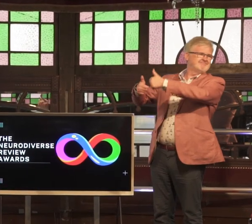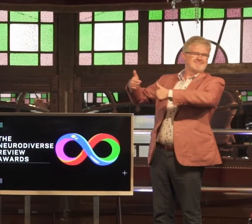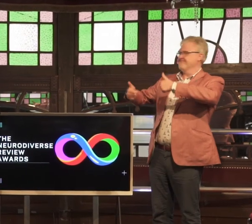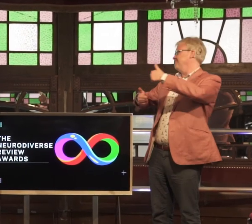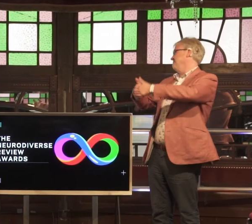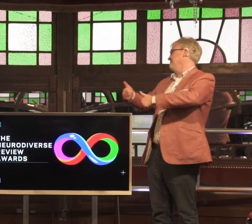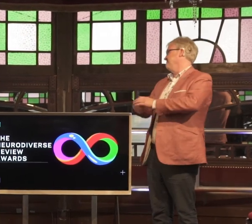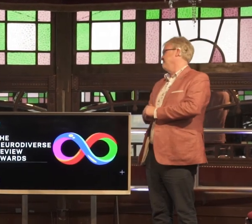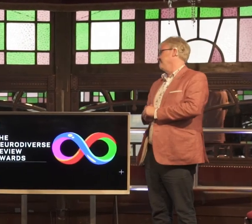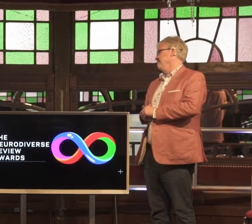Twelve pounds!